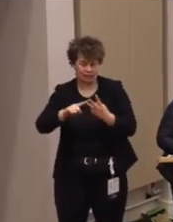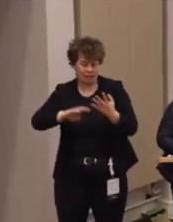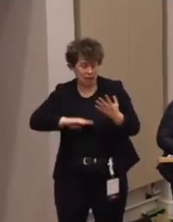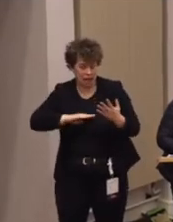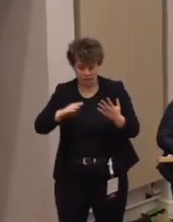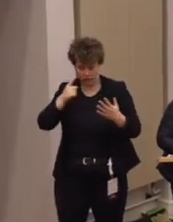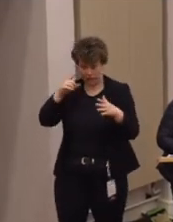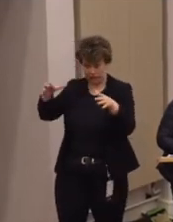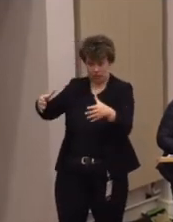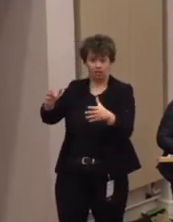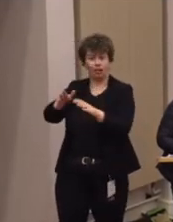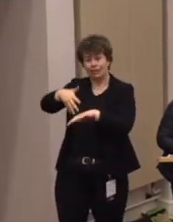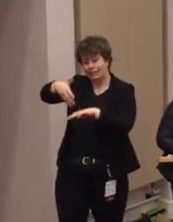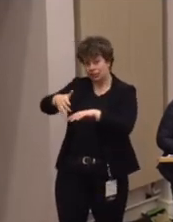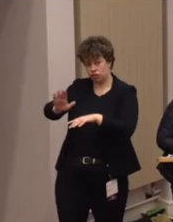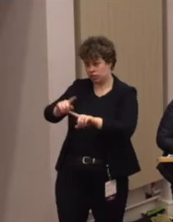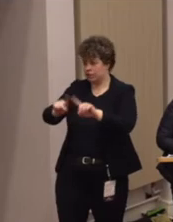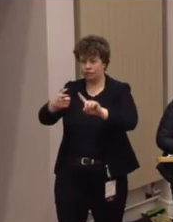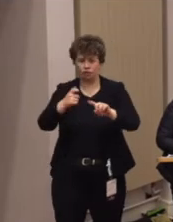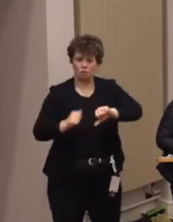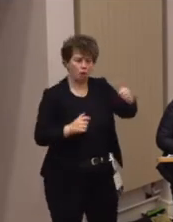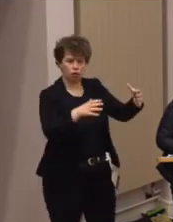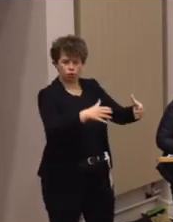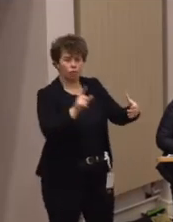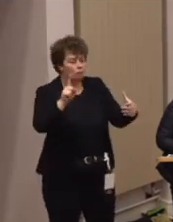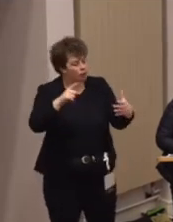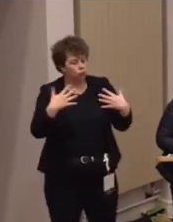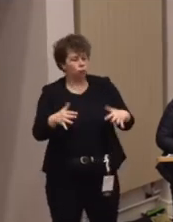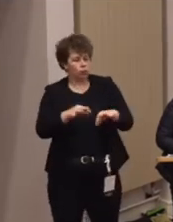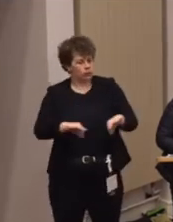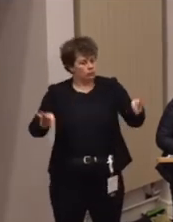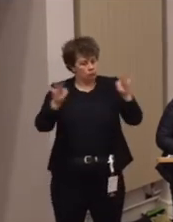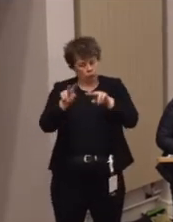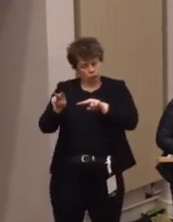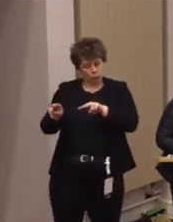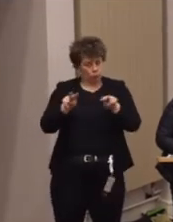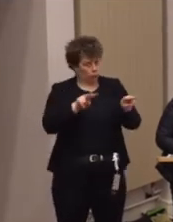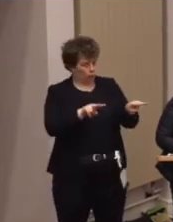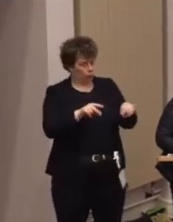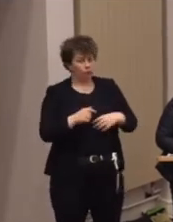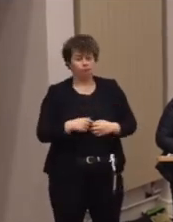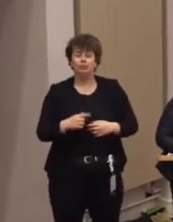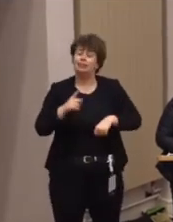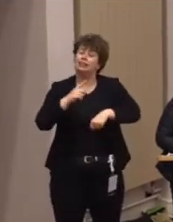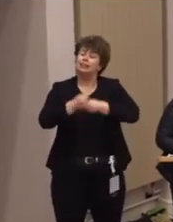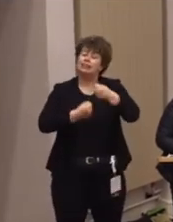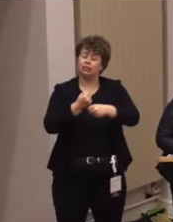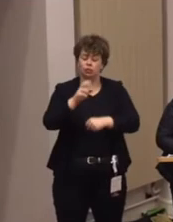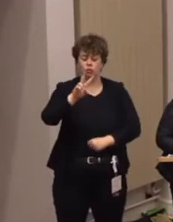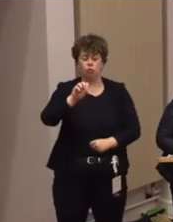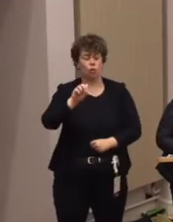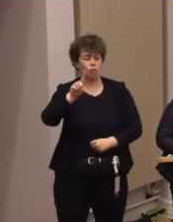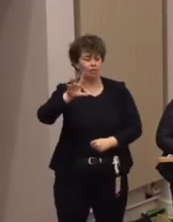a unique form. We have been working on this area since the cop 2015 where we were able